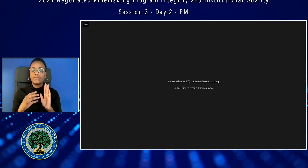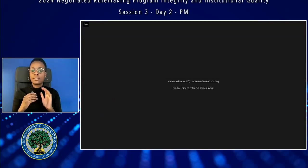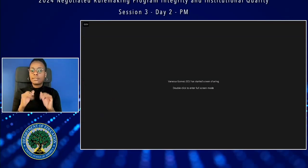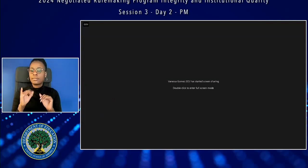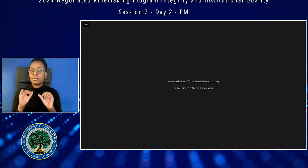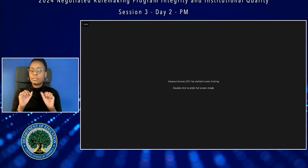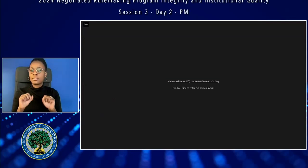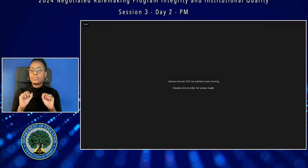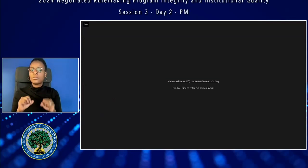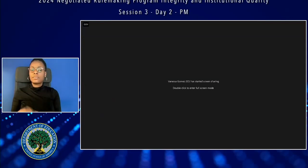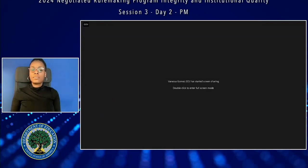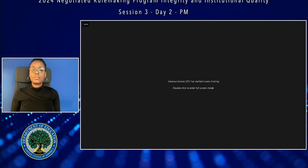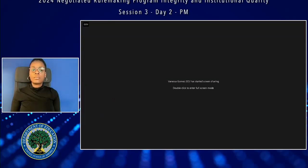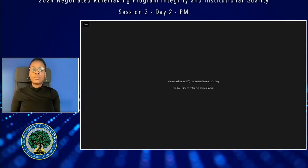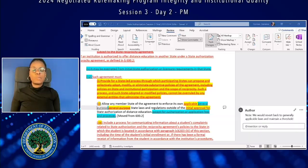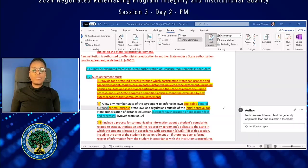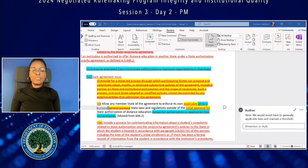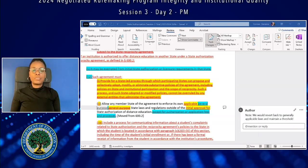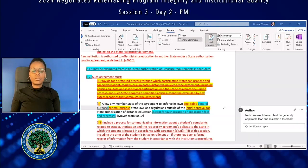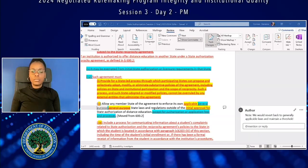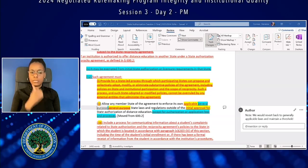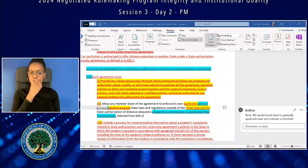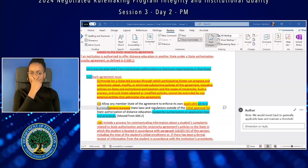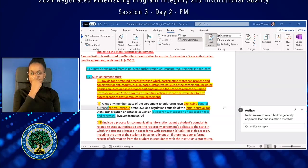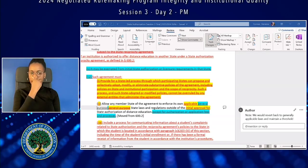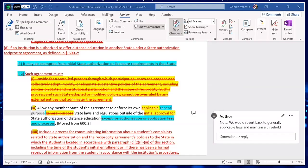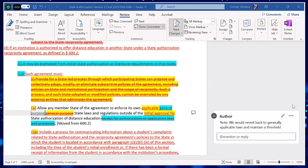Go ahead, Vanessa. Thanks. And go to the first change that Dave talked